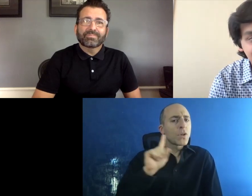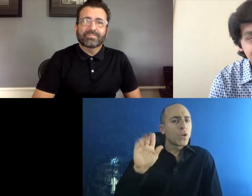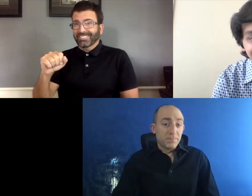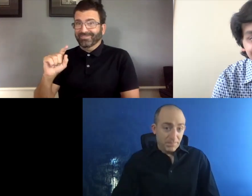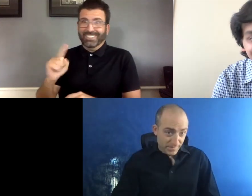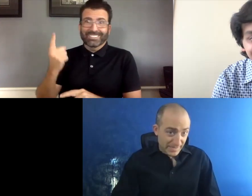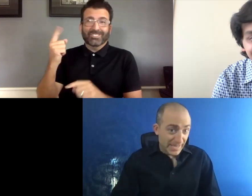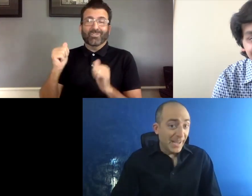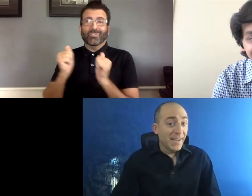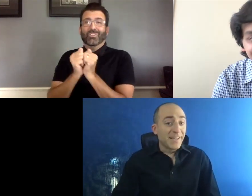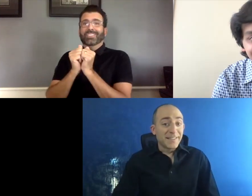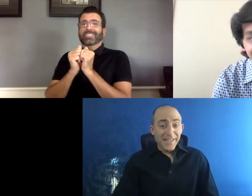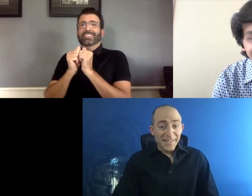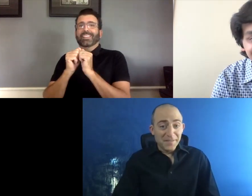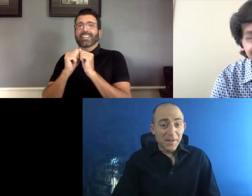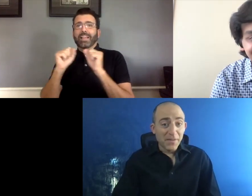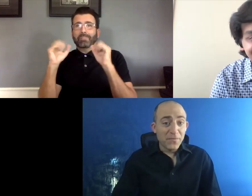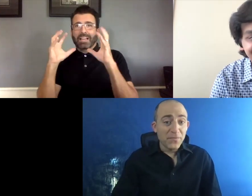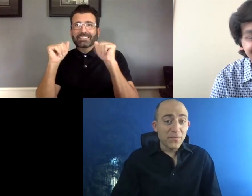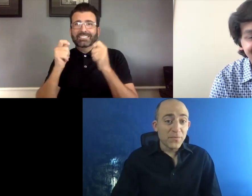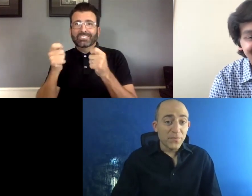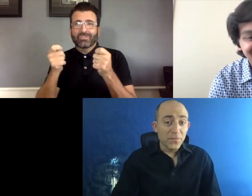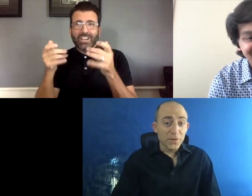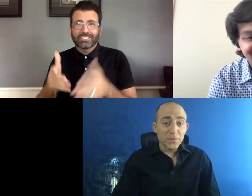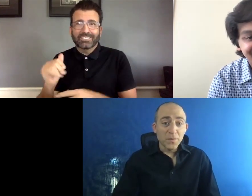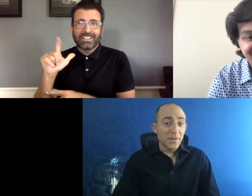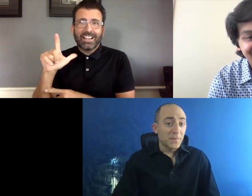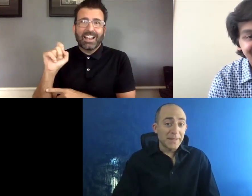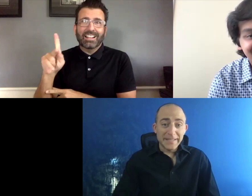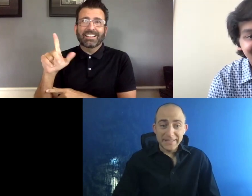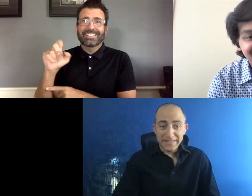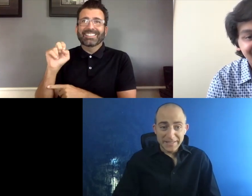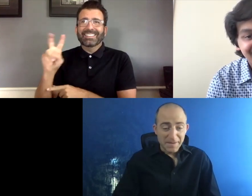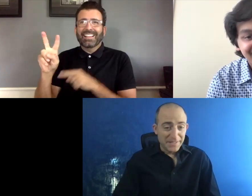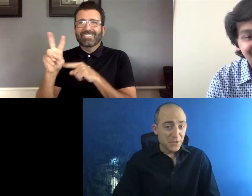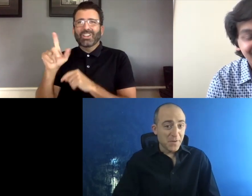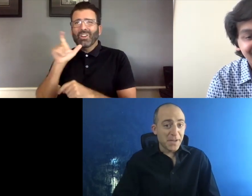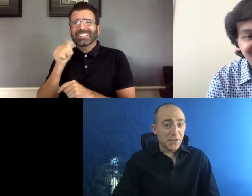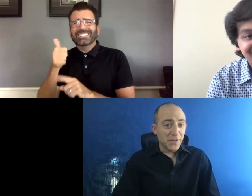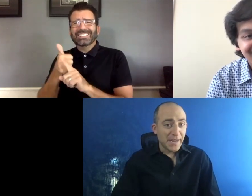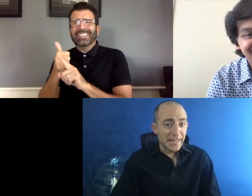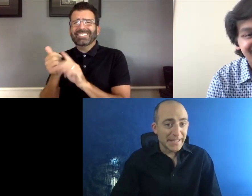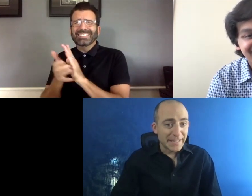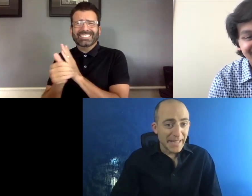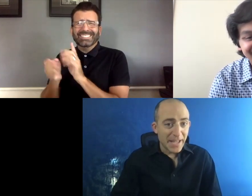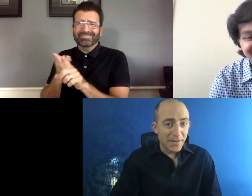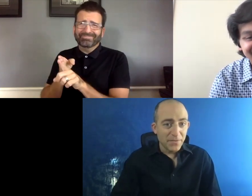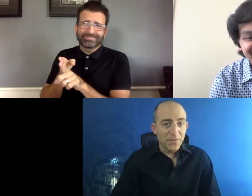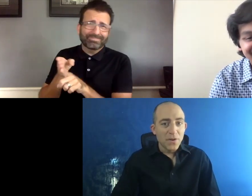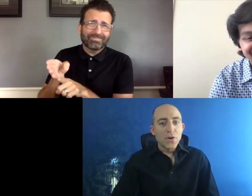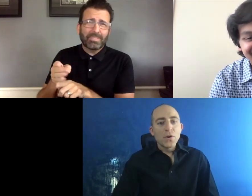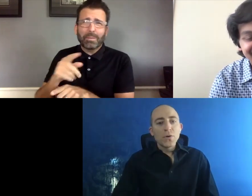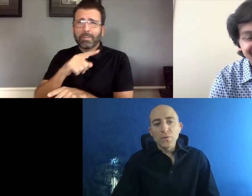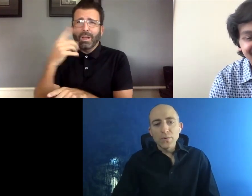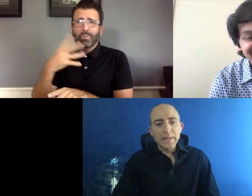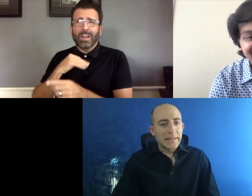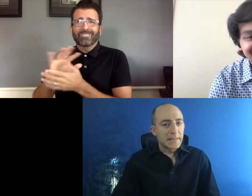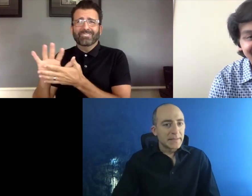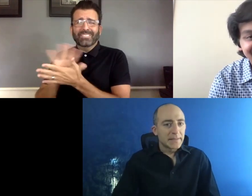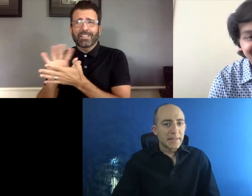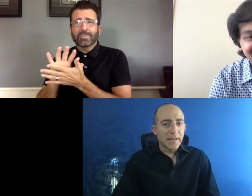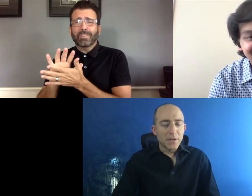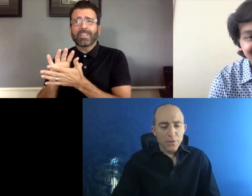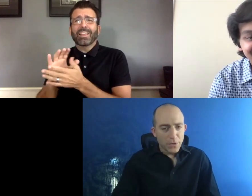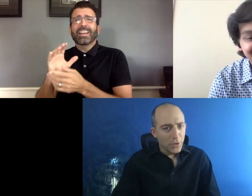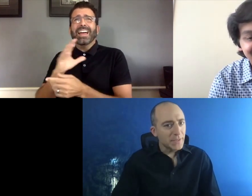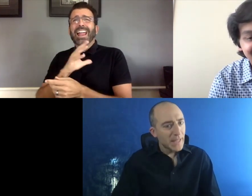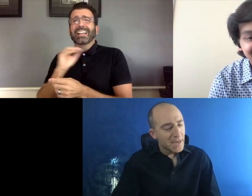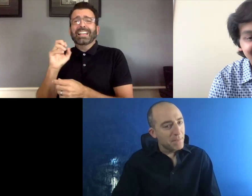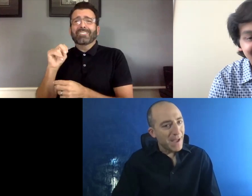Yeah yeah my first one with this amazing director Alek Lev who is - he knows a lot about